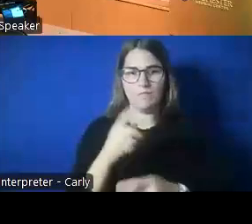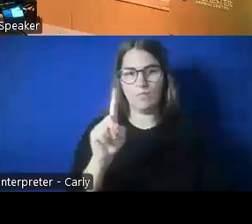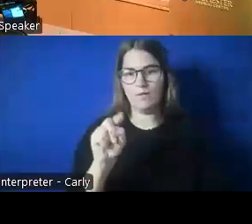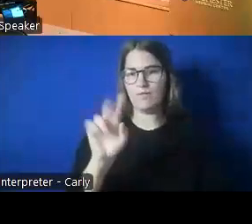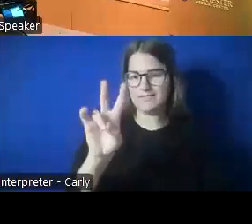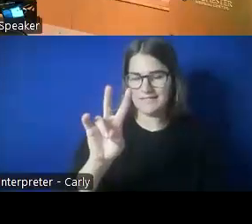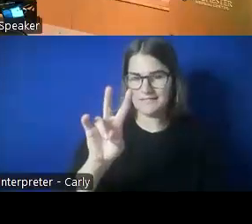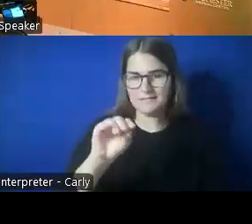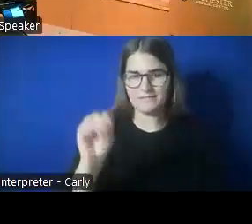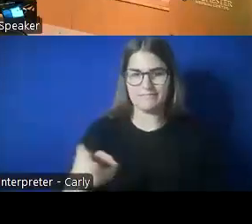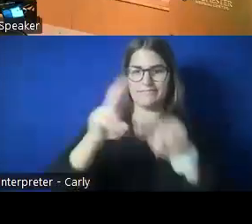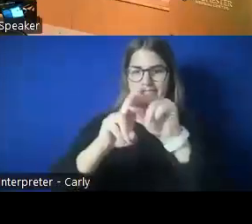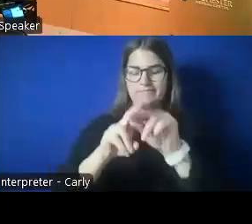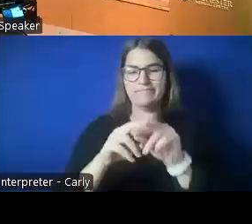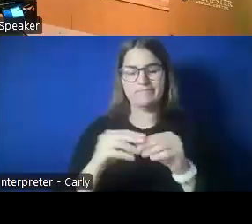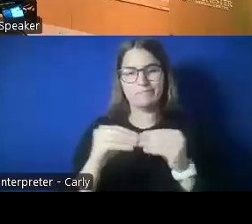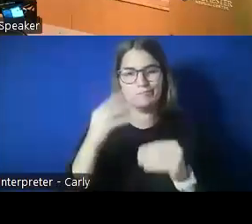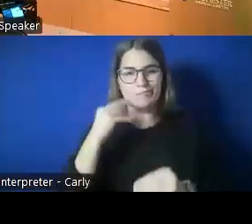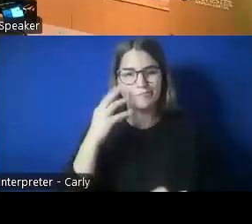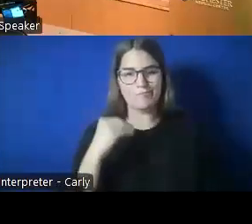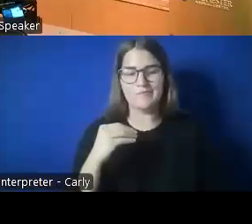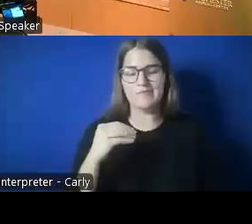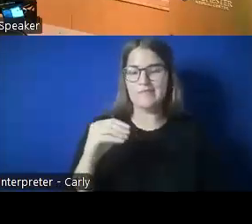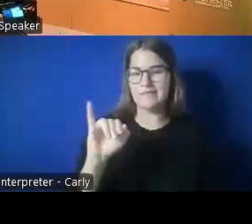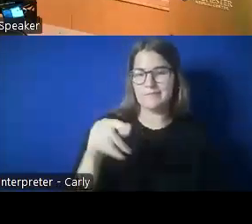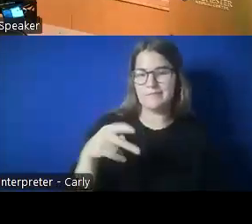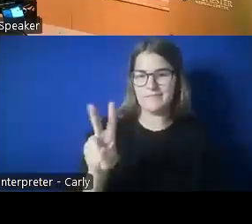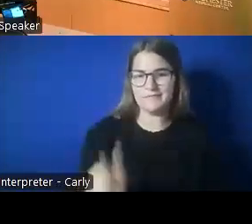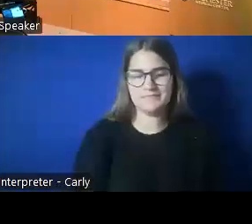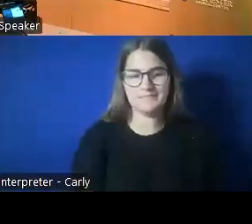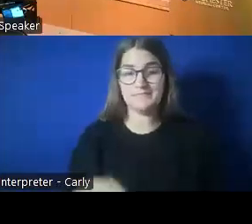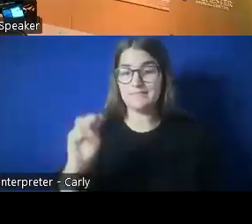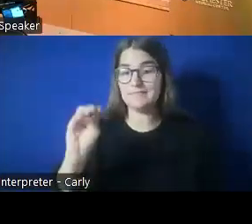experience interpersonal violence um and Monroe County if you don't know has the highest rate